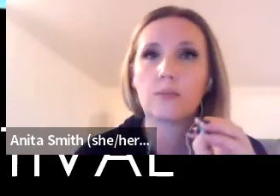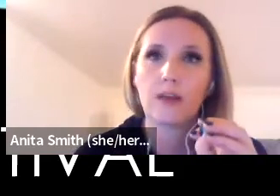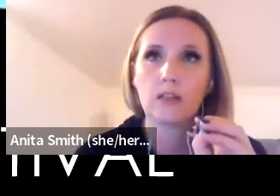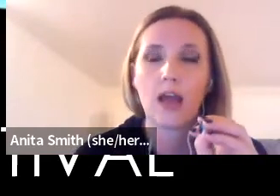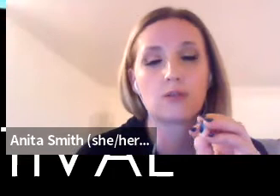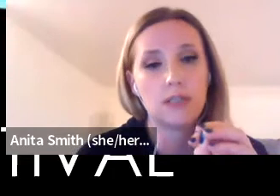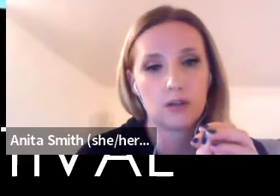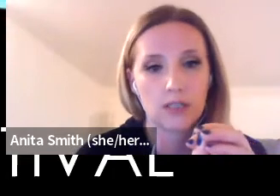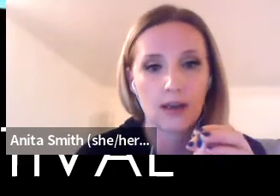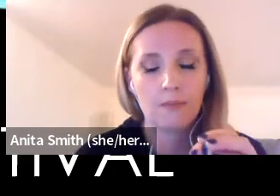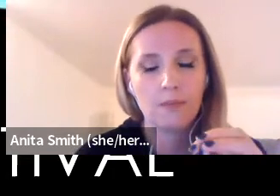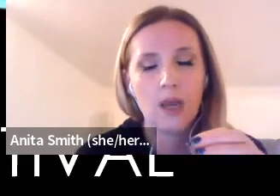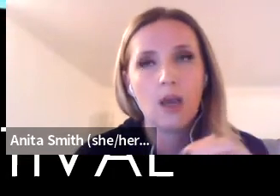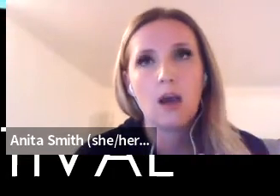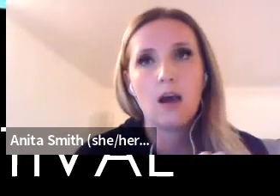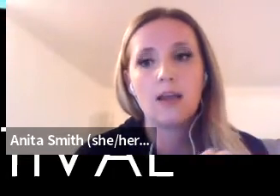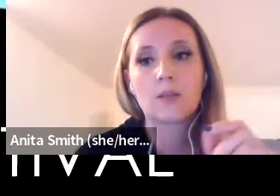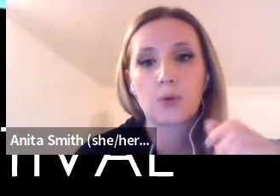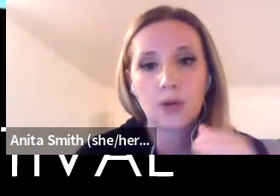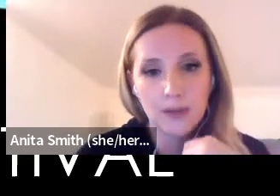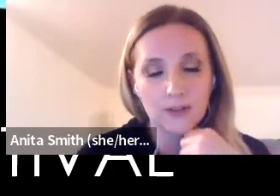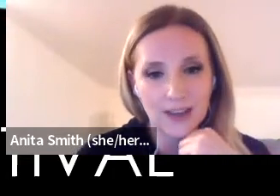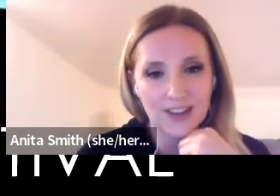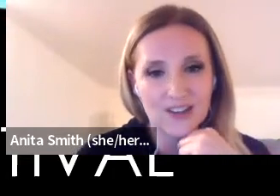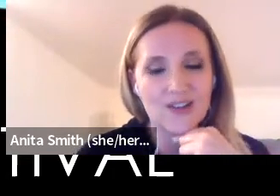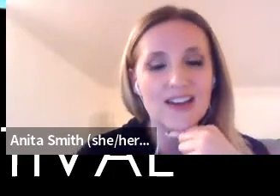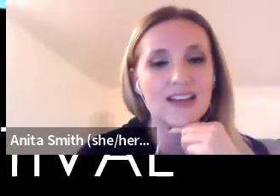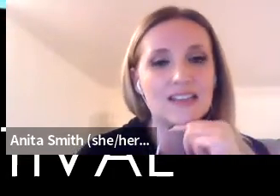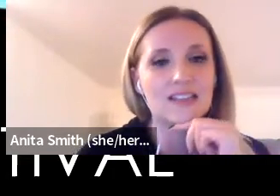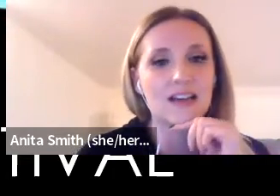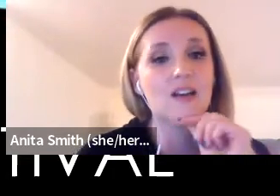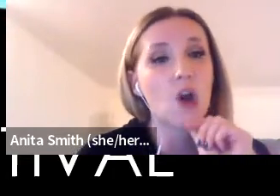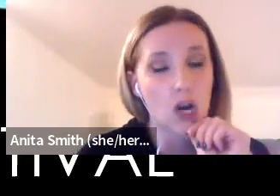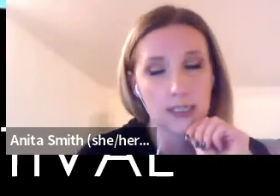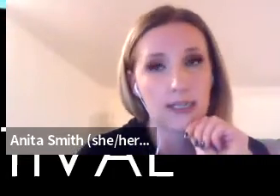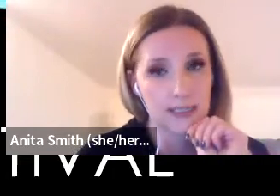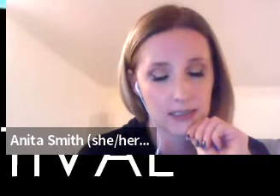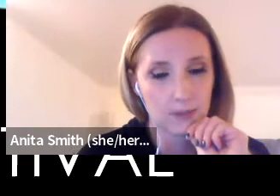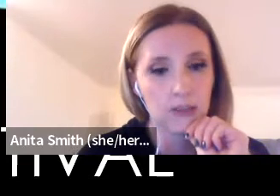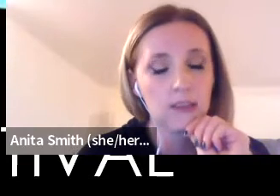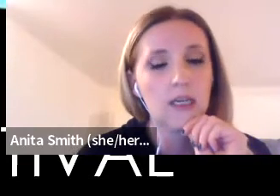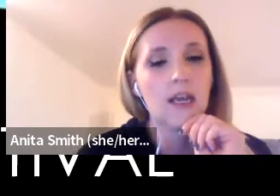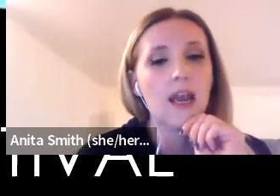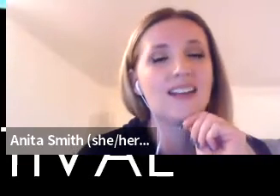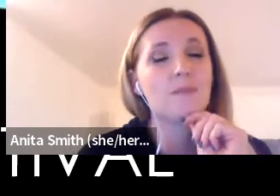just dependent on how seats are set up. It's a pre-built venue, it's not accessible,